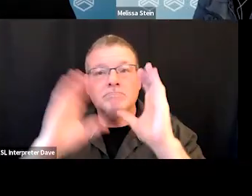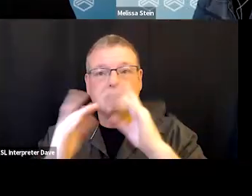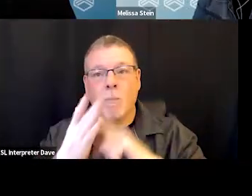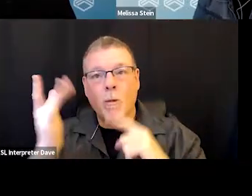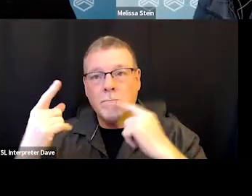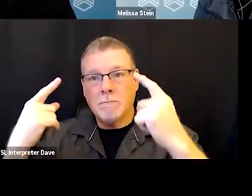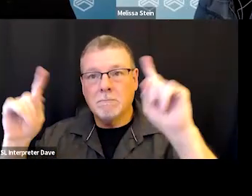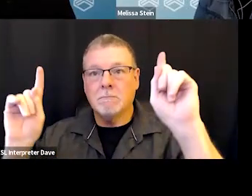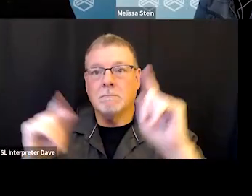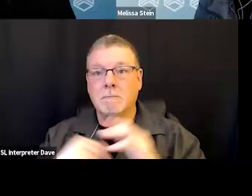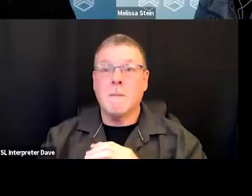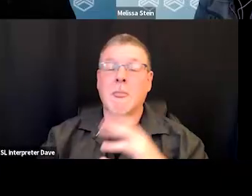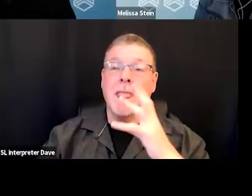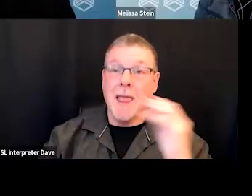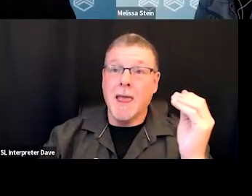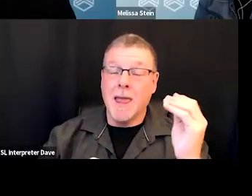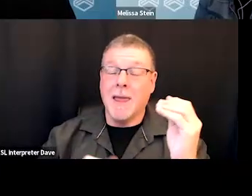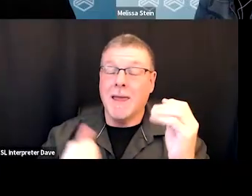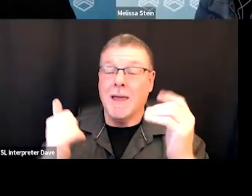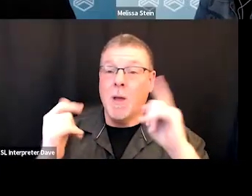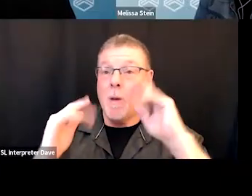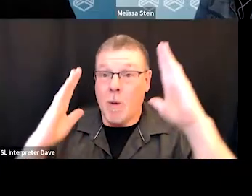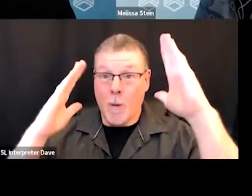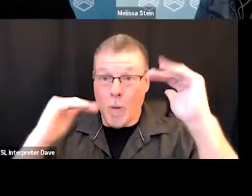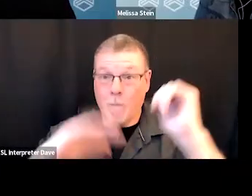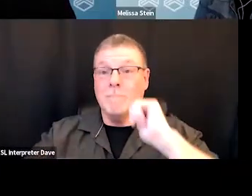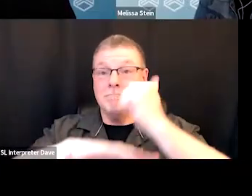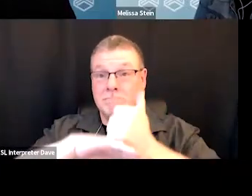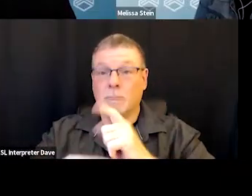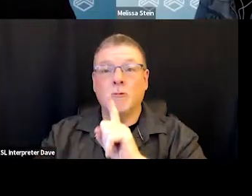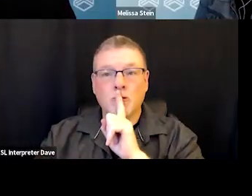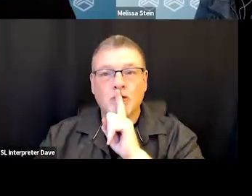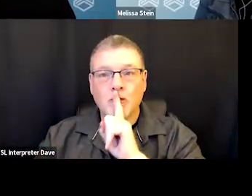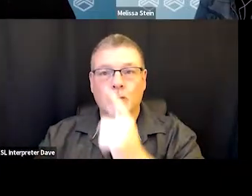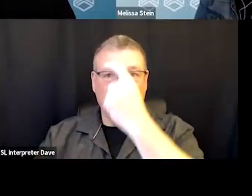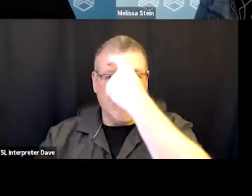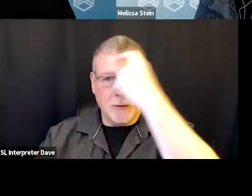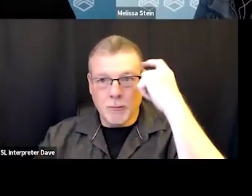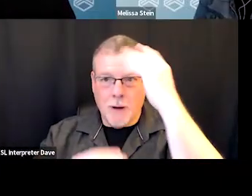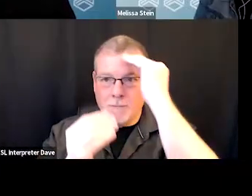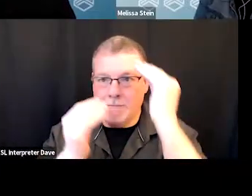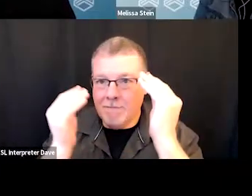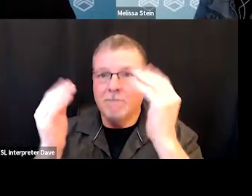and really seek to implement a truly trauma-informed court environment.